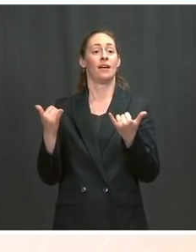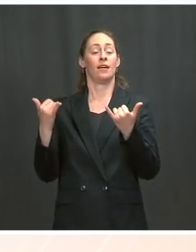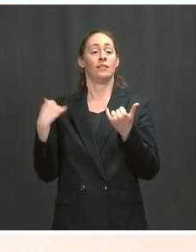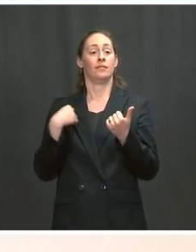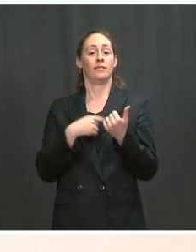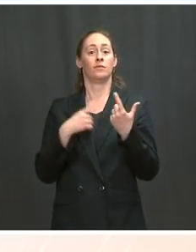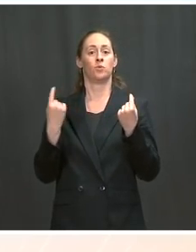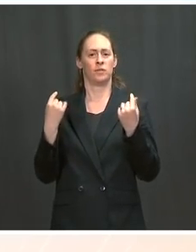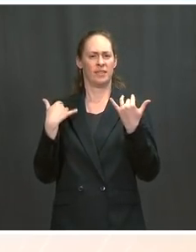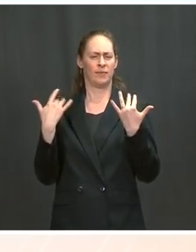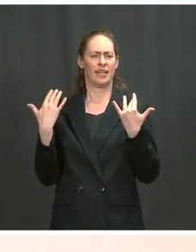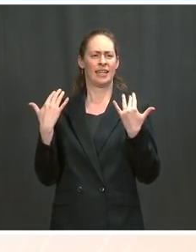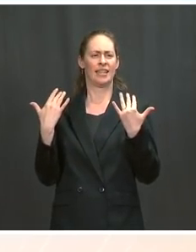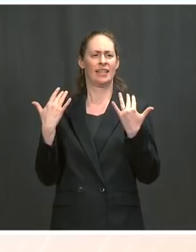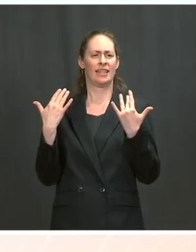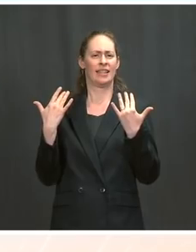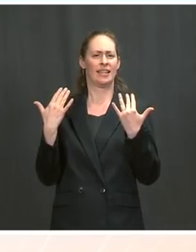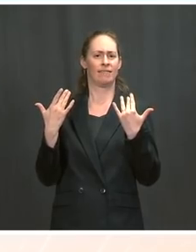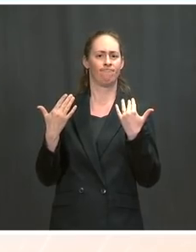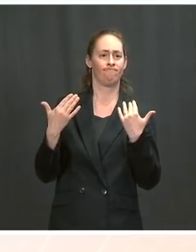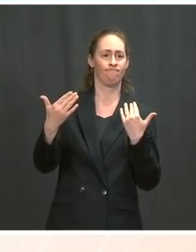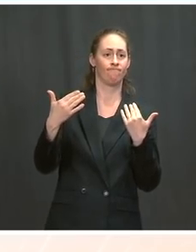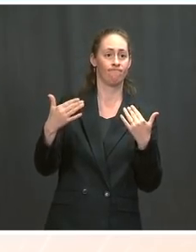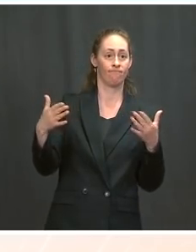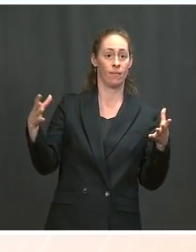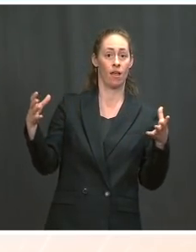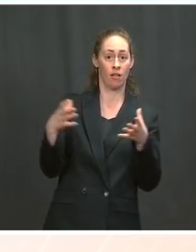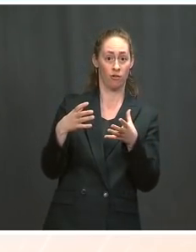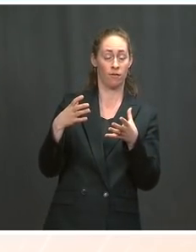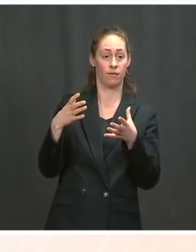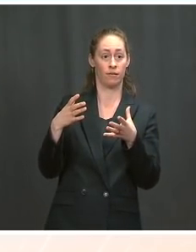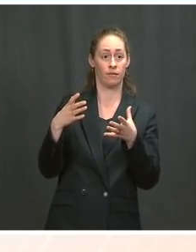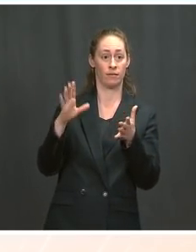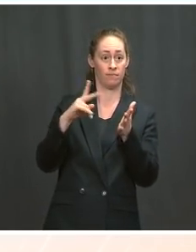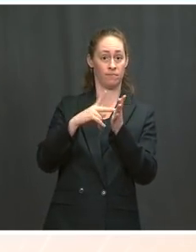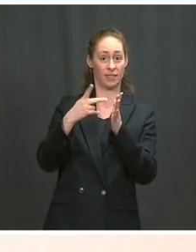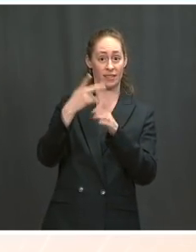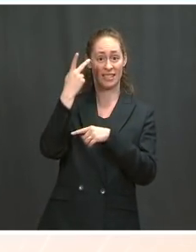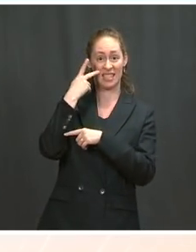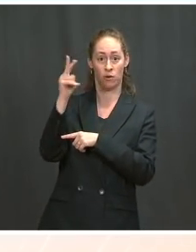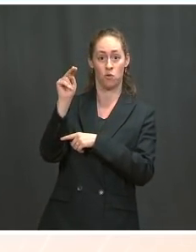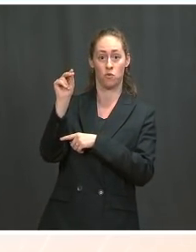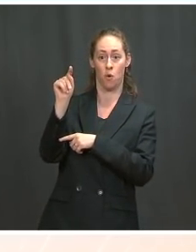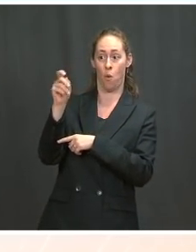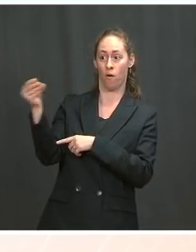if there is a note passed, nothing bad is happening. We'll just keep you all abreast of when it's time to do that.